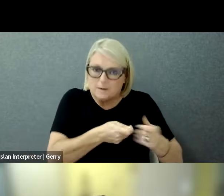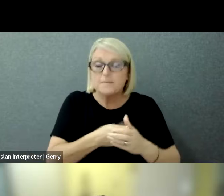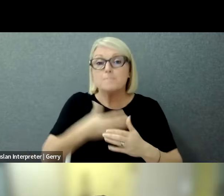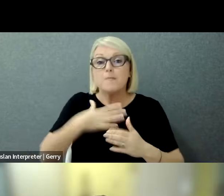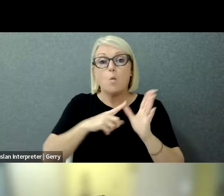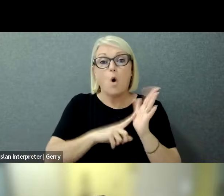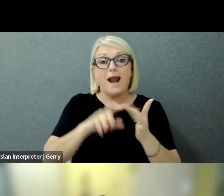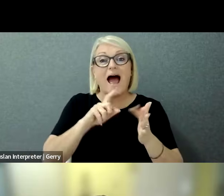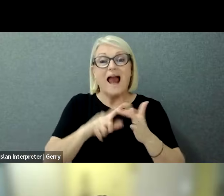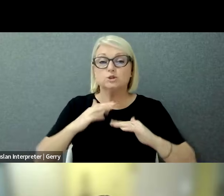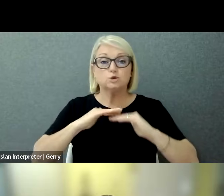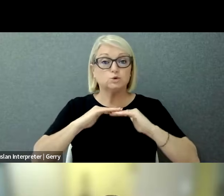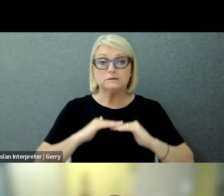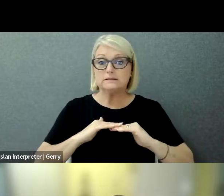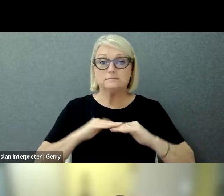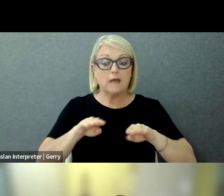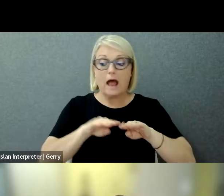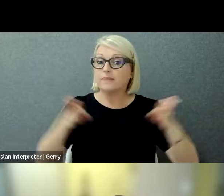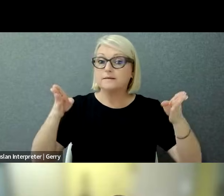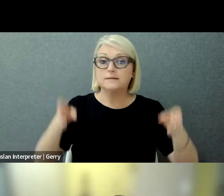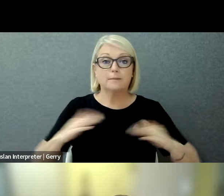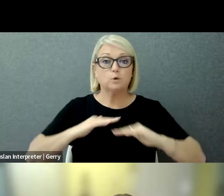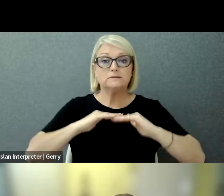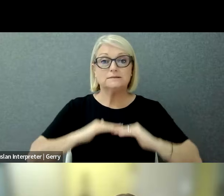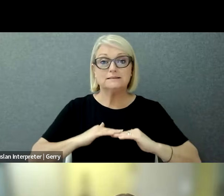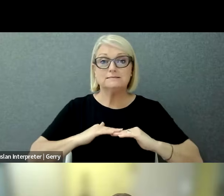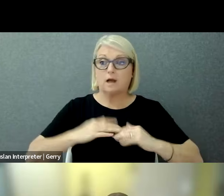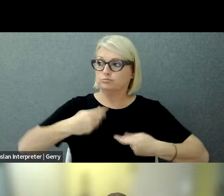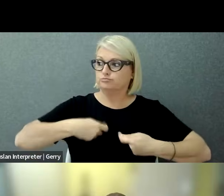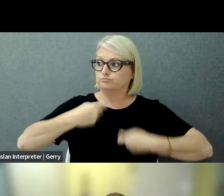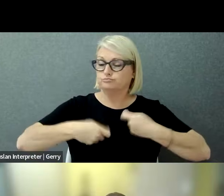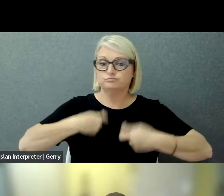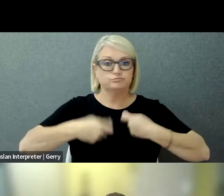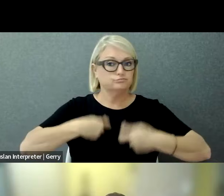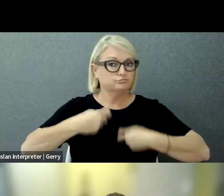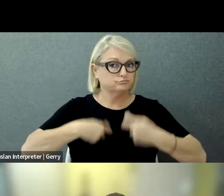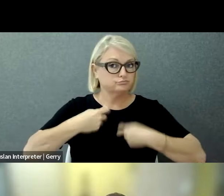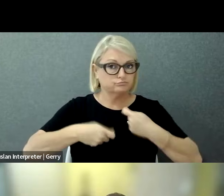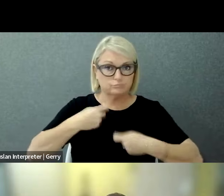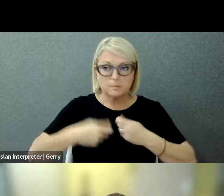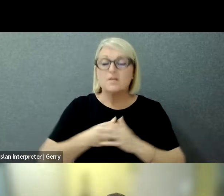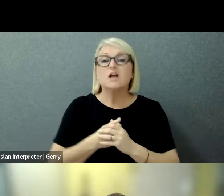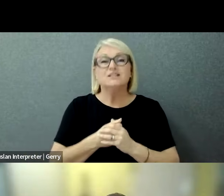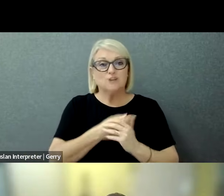down at the table for meal times. And that was gradually built up over several weeks where we